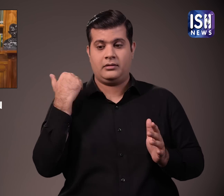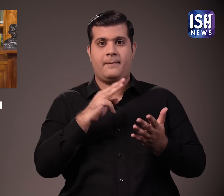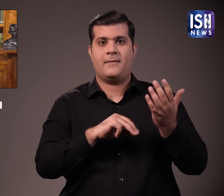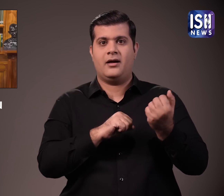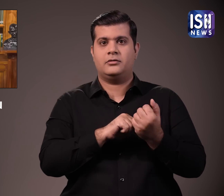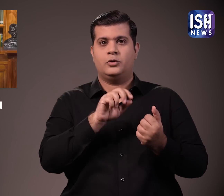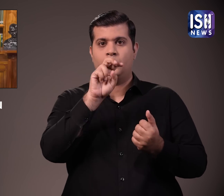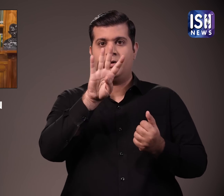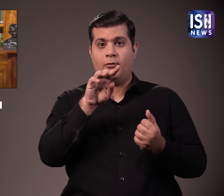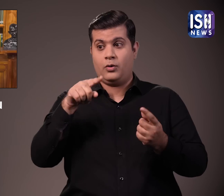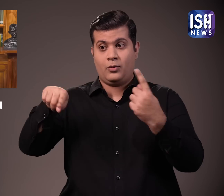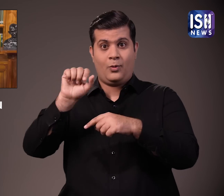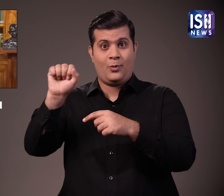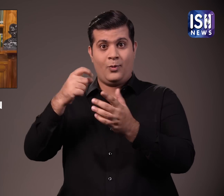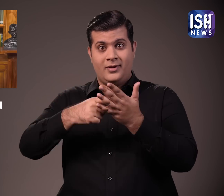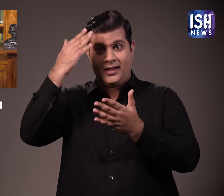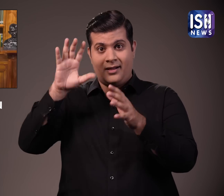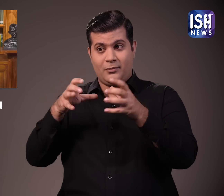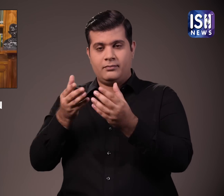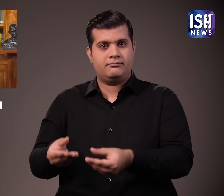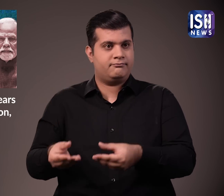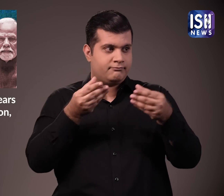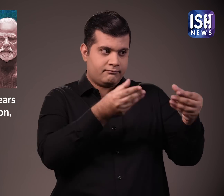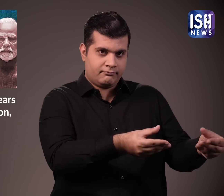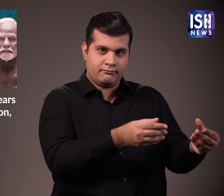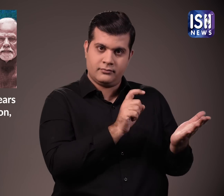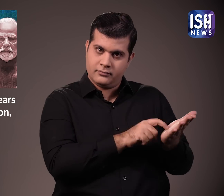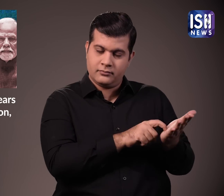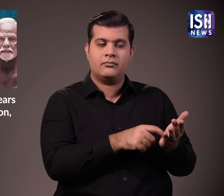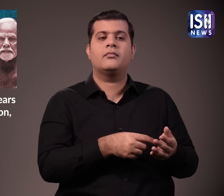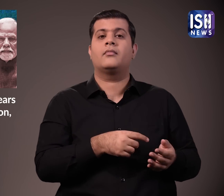In March 2024, the panel submitted the proposal to President Murmu.